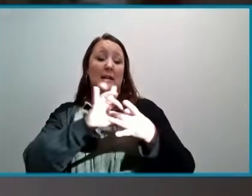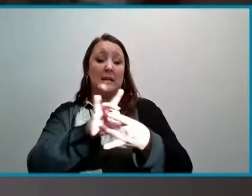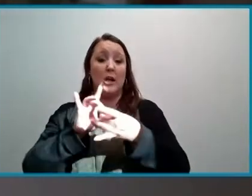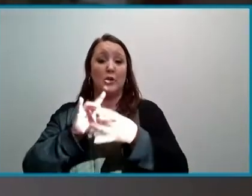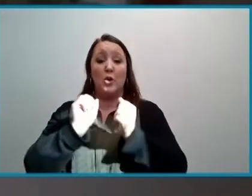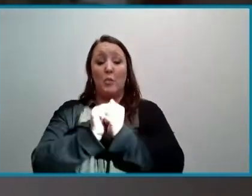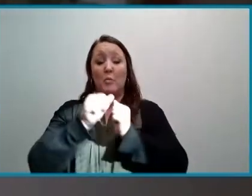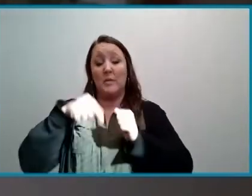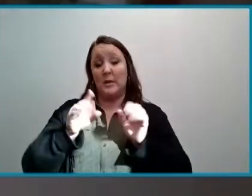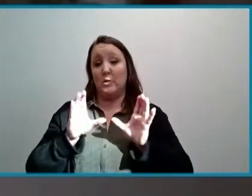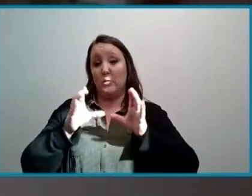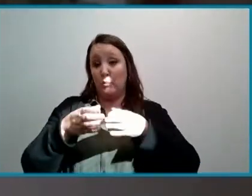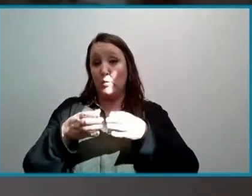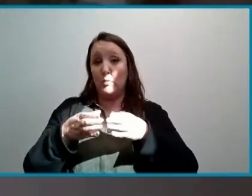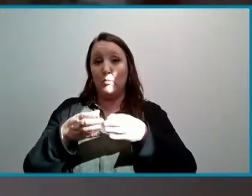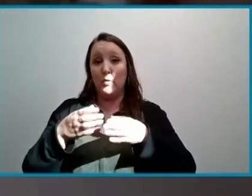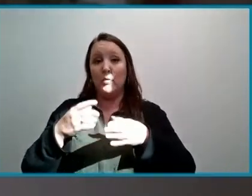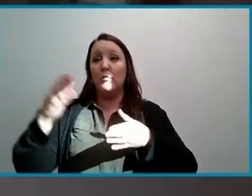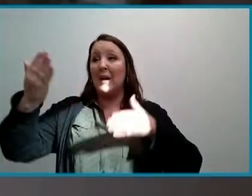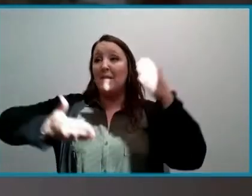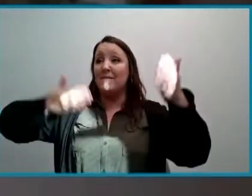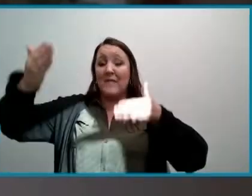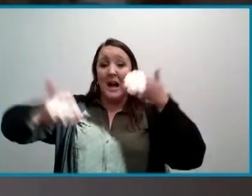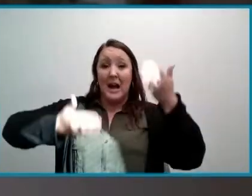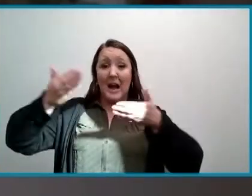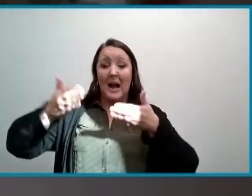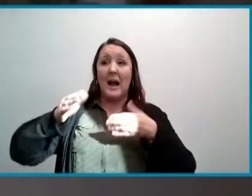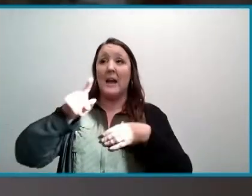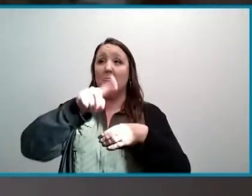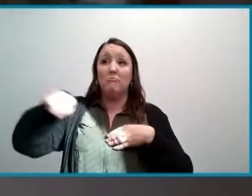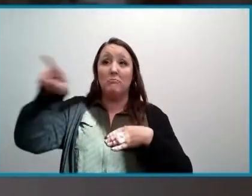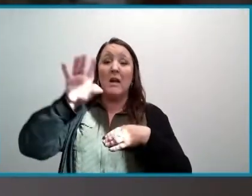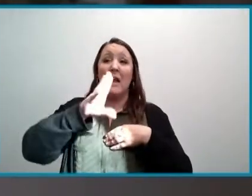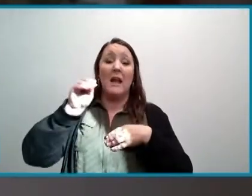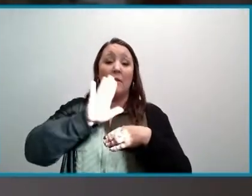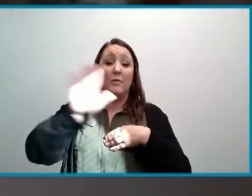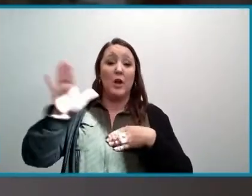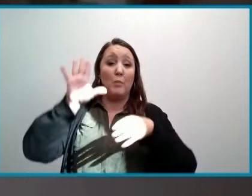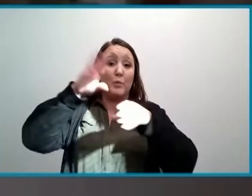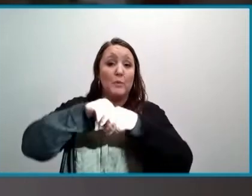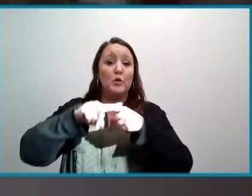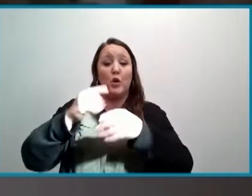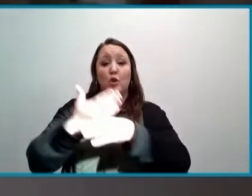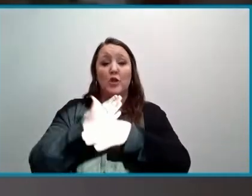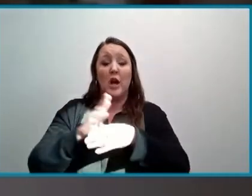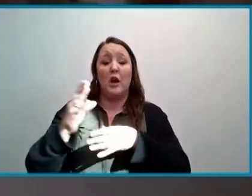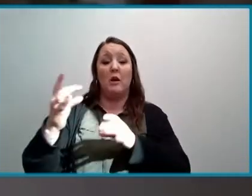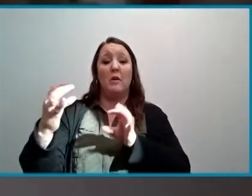we invite them and their participants to share feedback with us about what they would like.